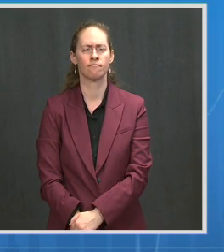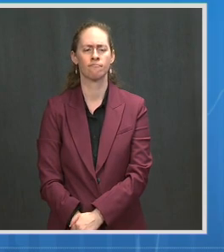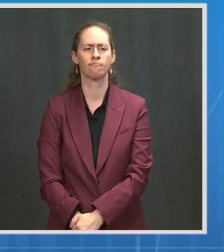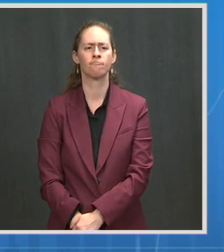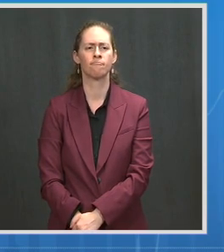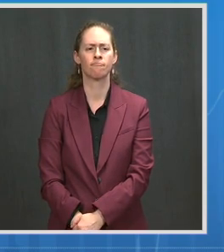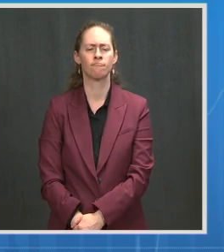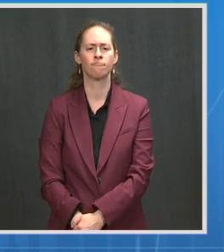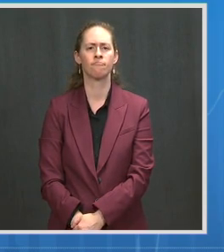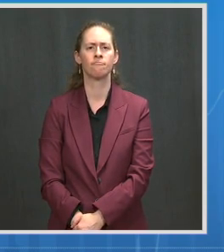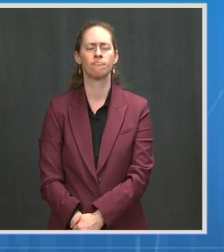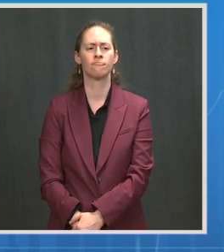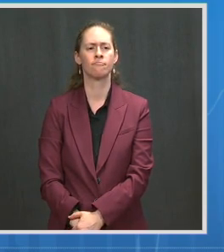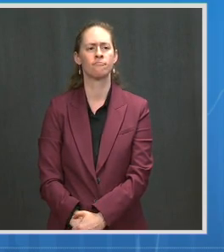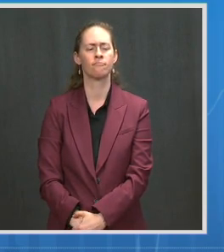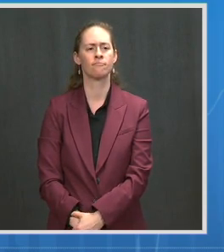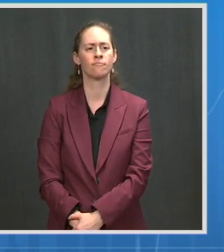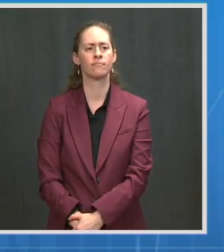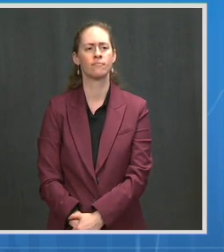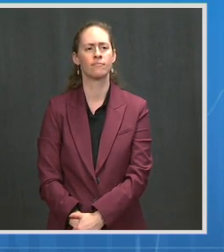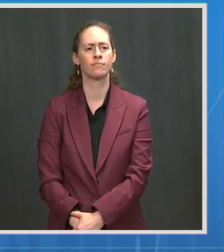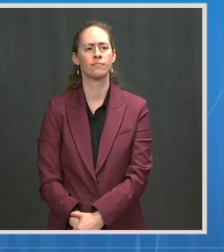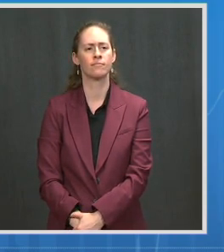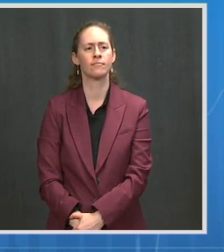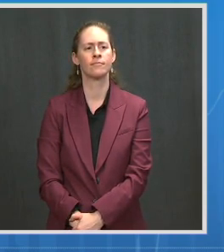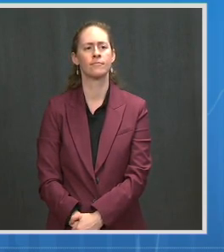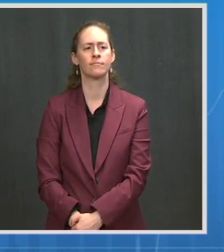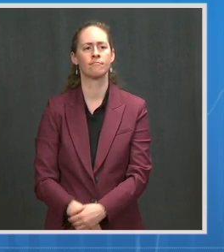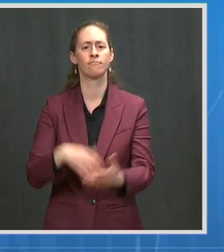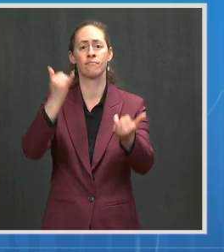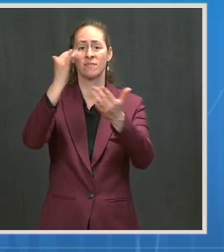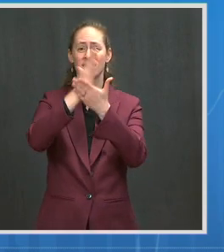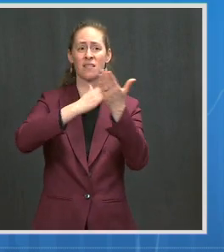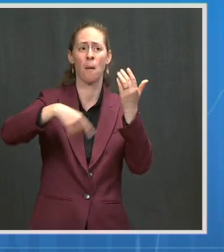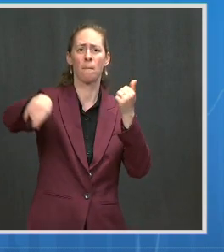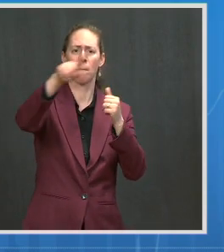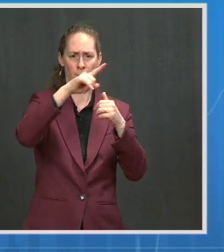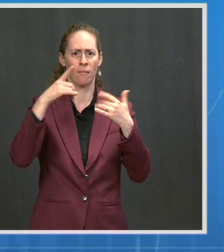And in fact, when we went to study them and even sequence them, there was inadequate virus to even do so.